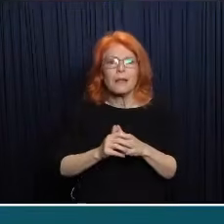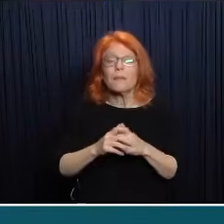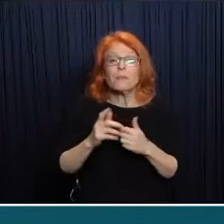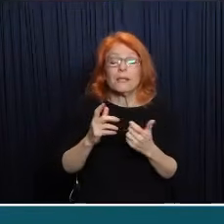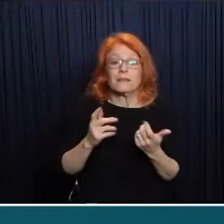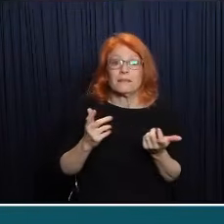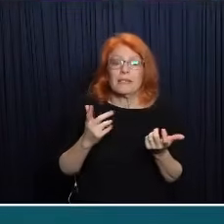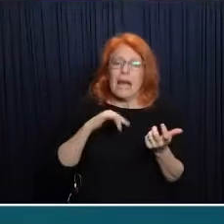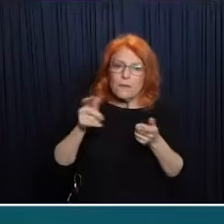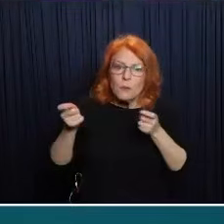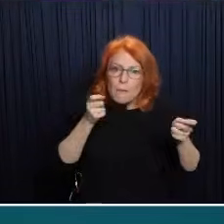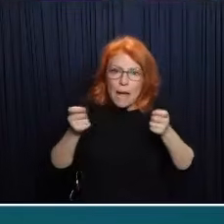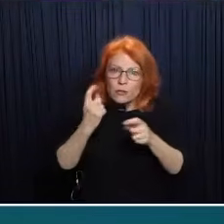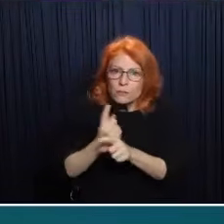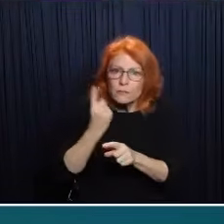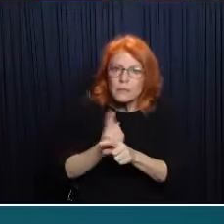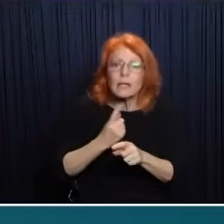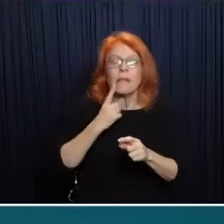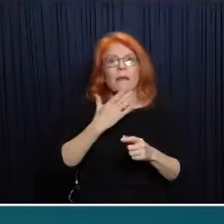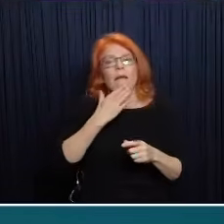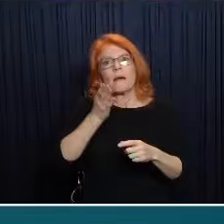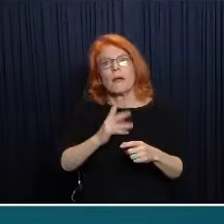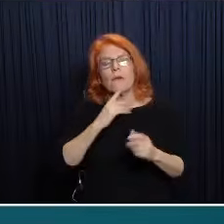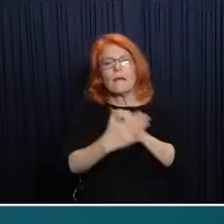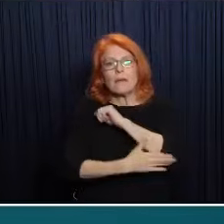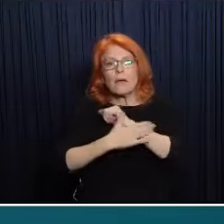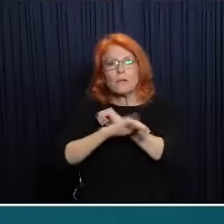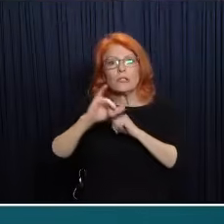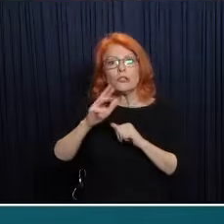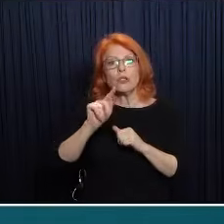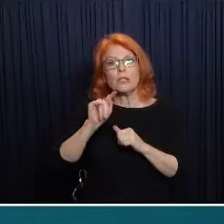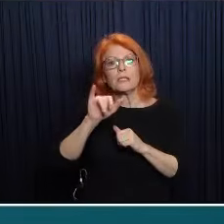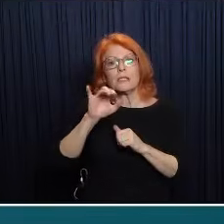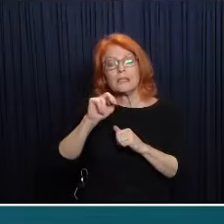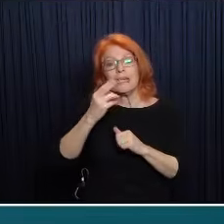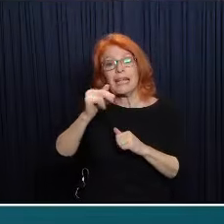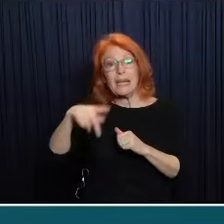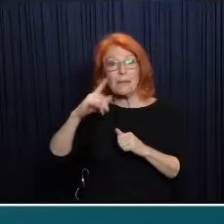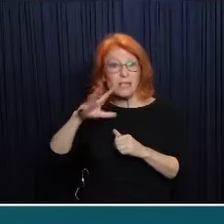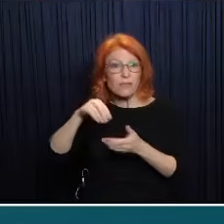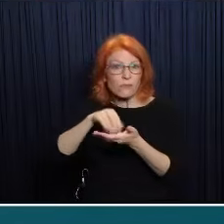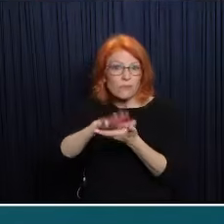UPDATE RECORDS IN ARIZONA.